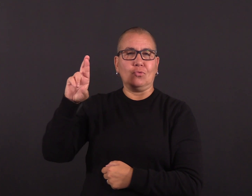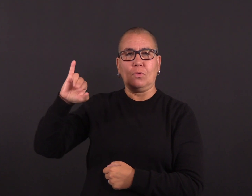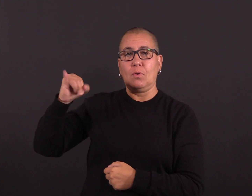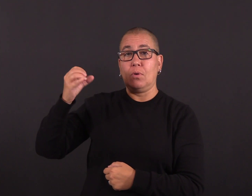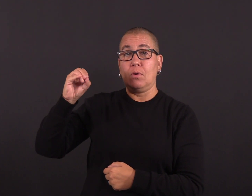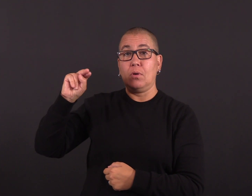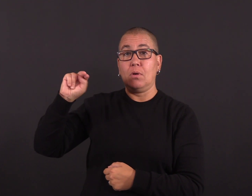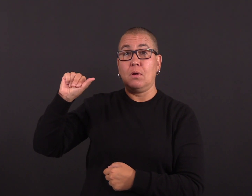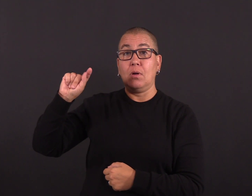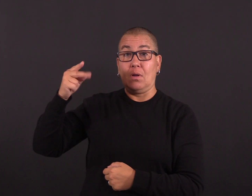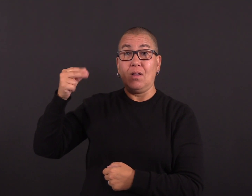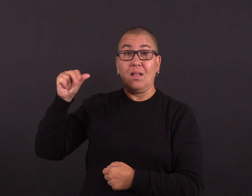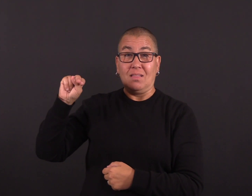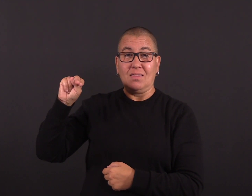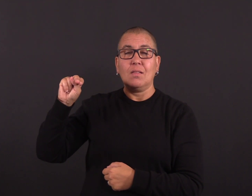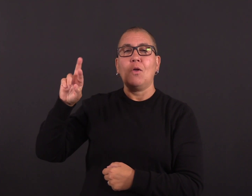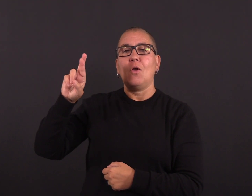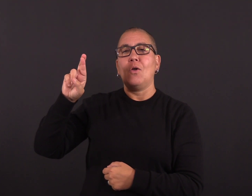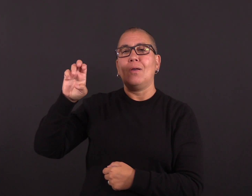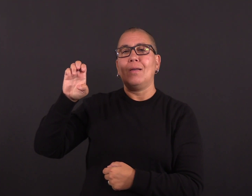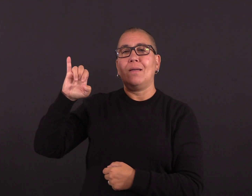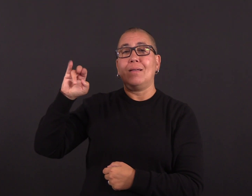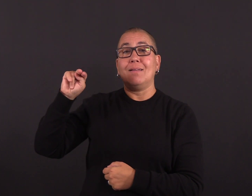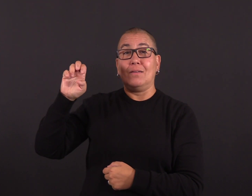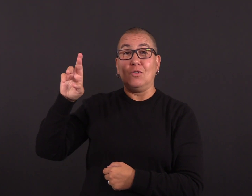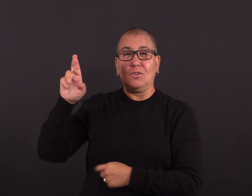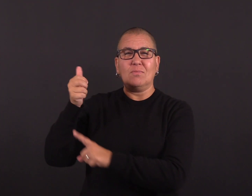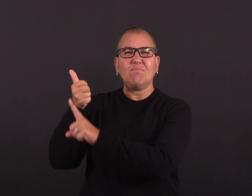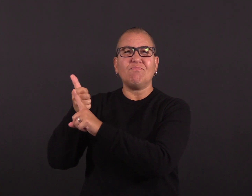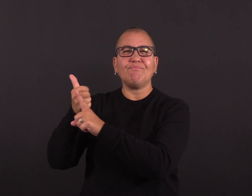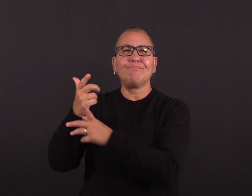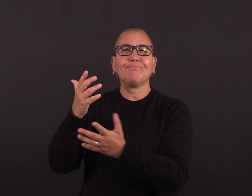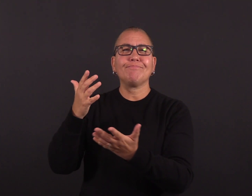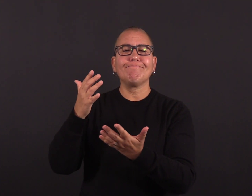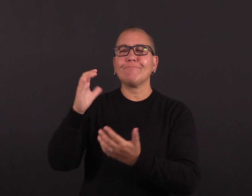That advice should go all the way up to 80-year-old President Joe Biden,